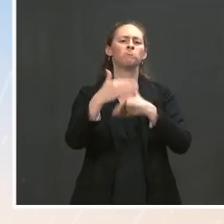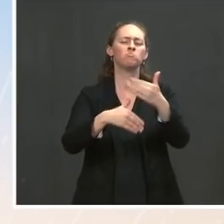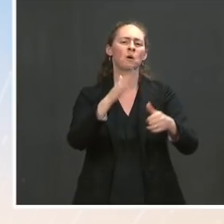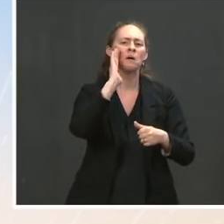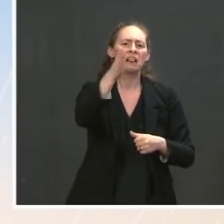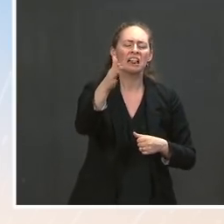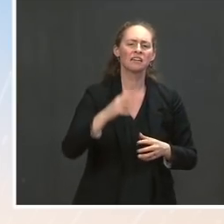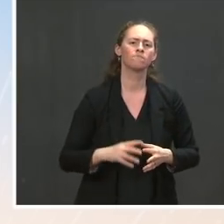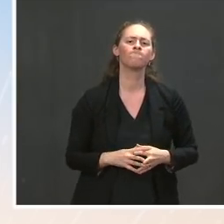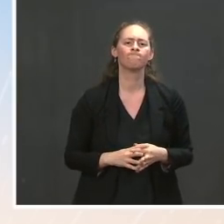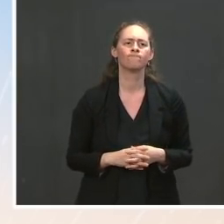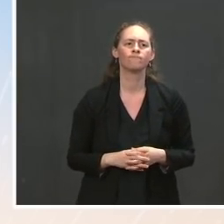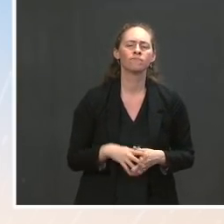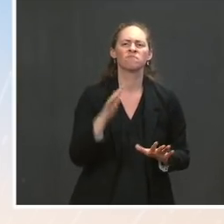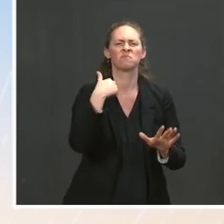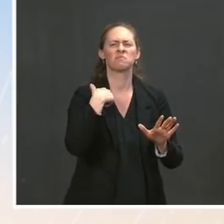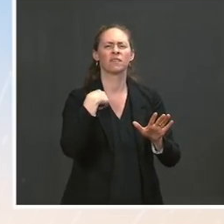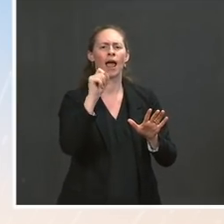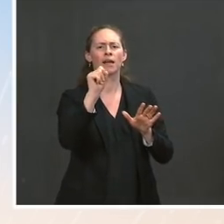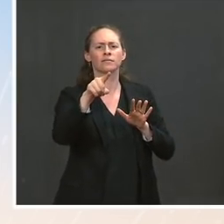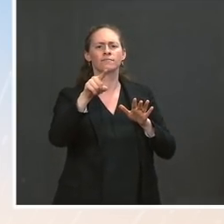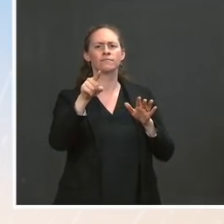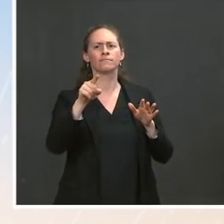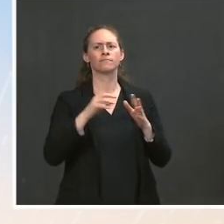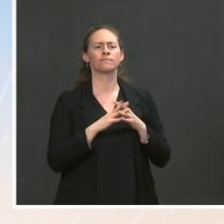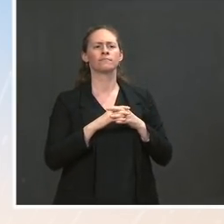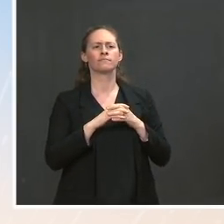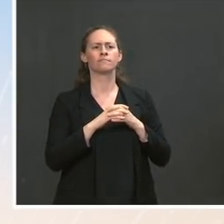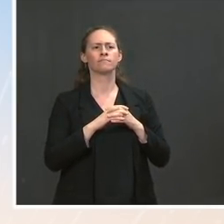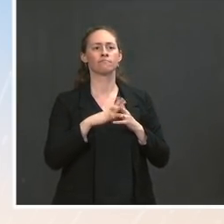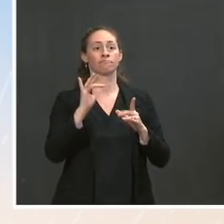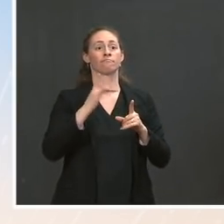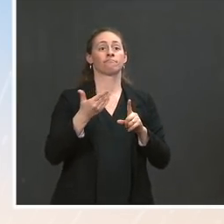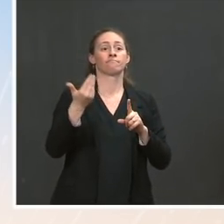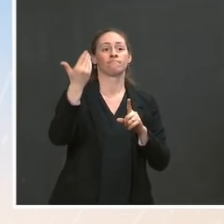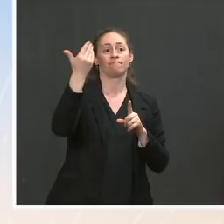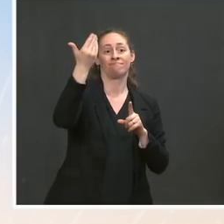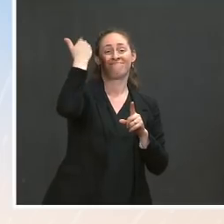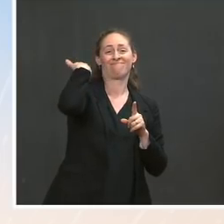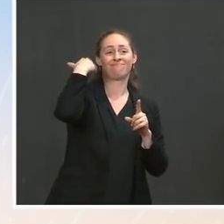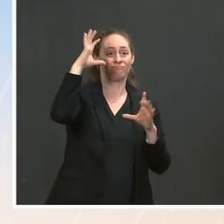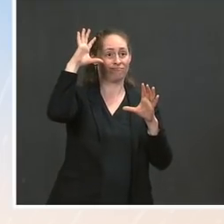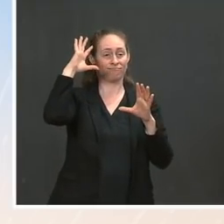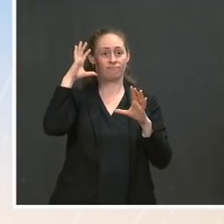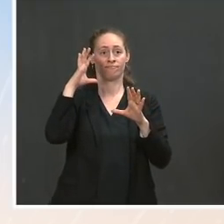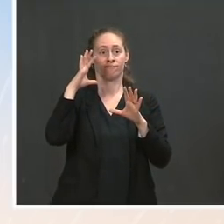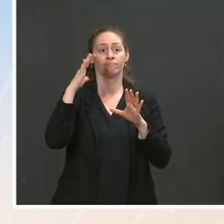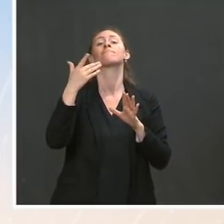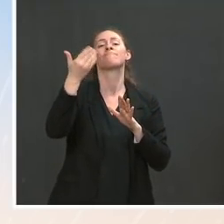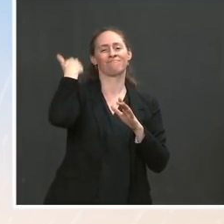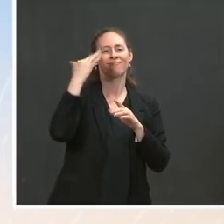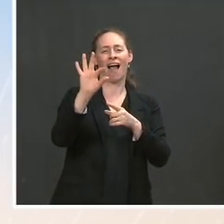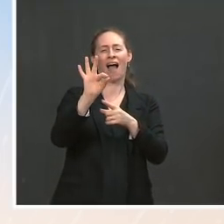Six former commissioners, FDA commissioners, have called on the president to go ahead and nominate an FDA commissioner.